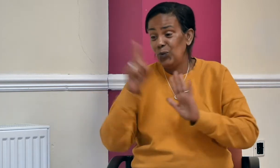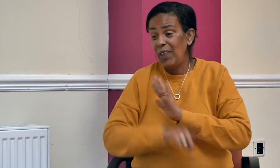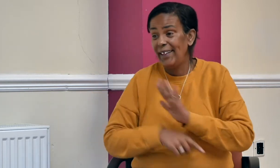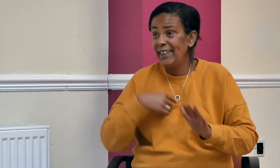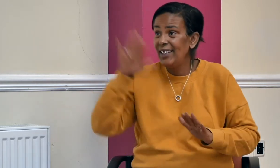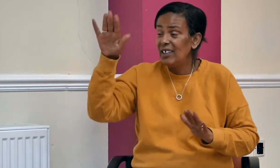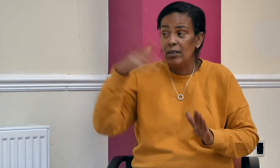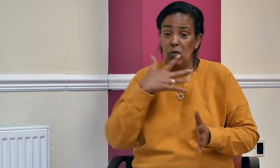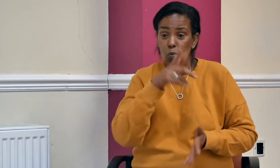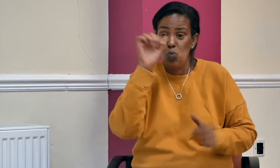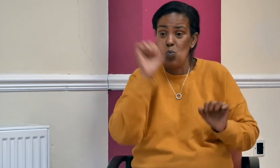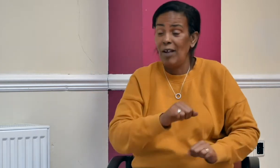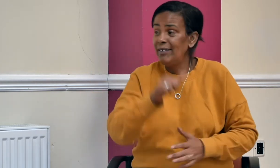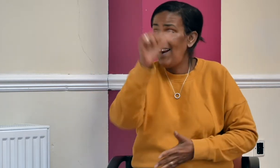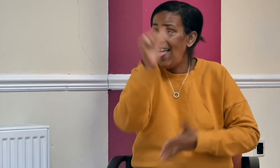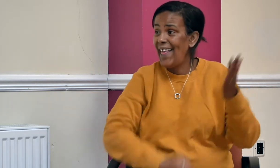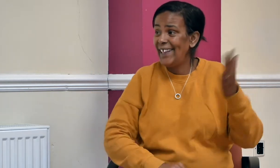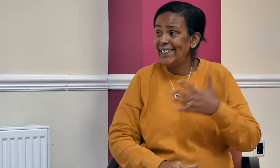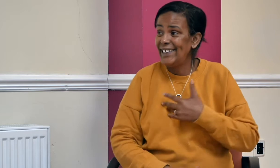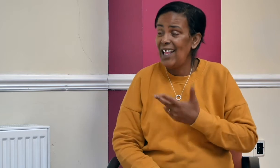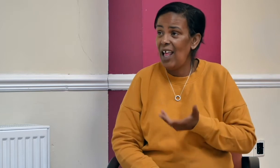but it was too late. There was a long waiting list.